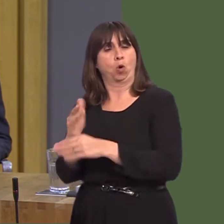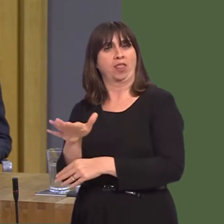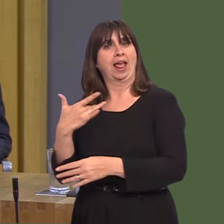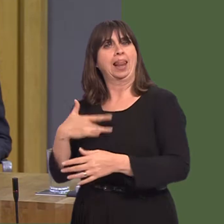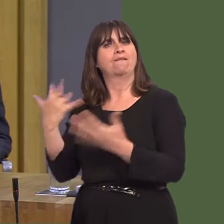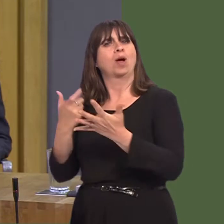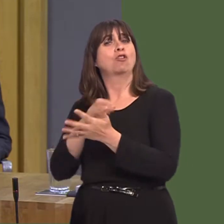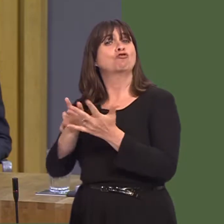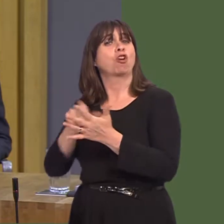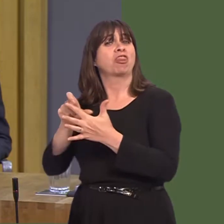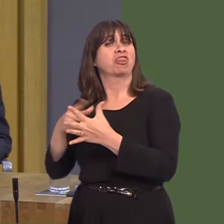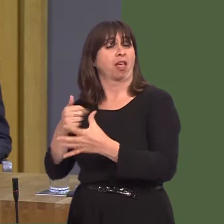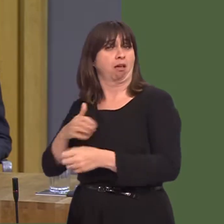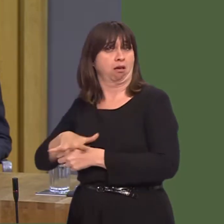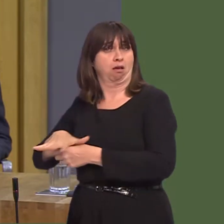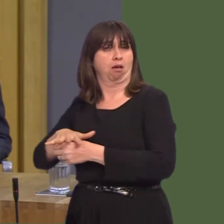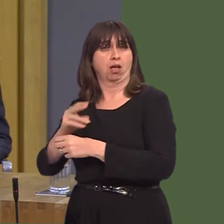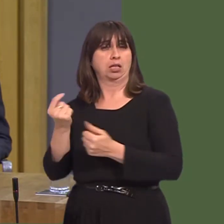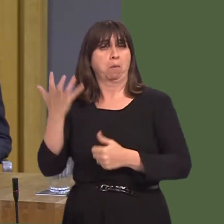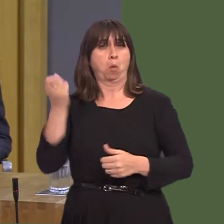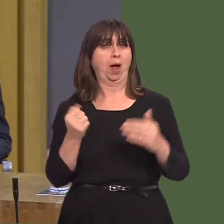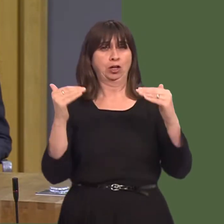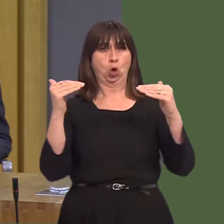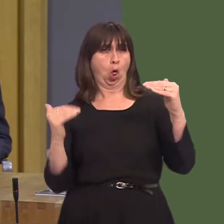who are being paid less than this living wage.